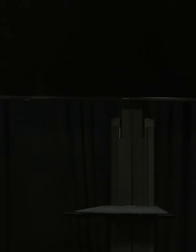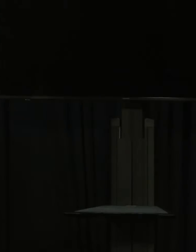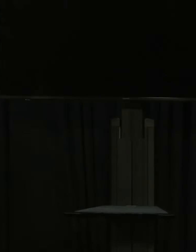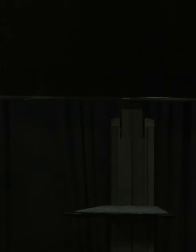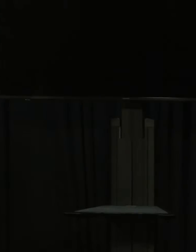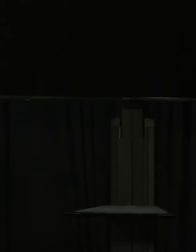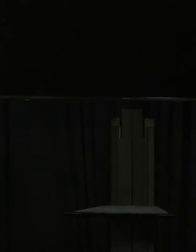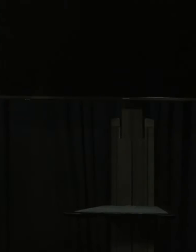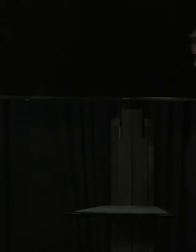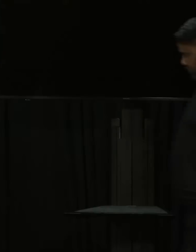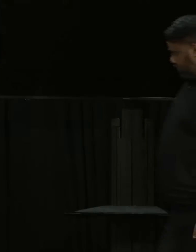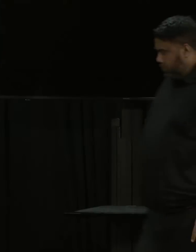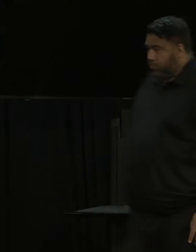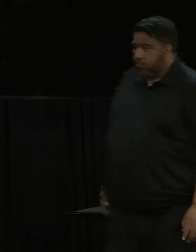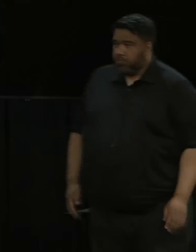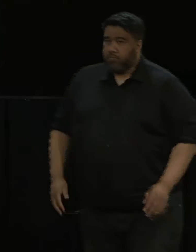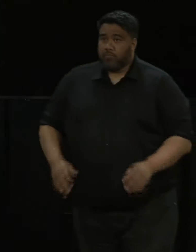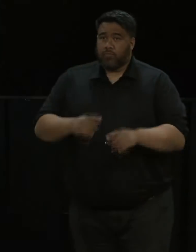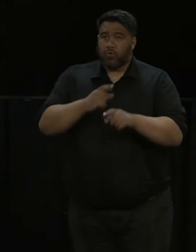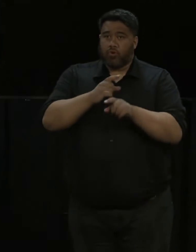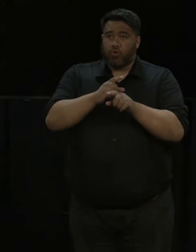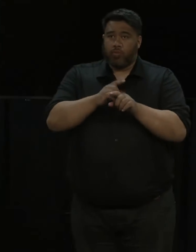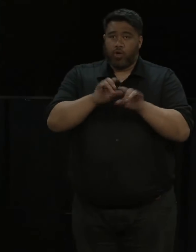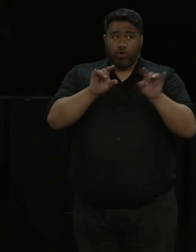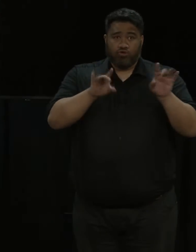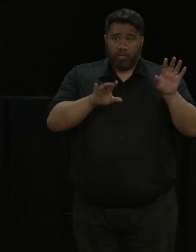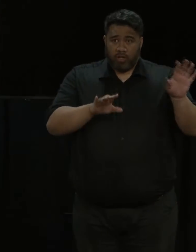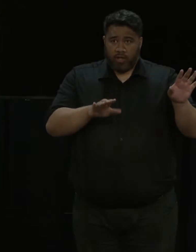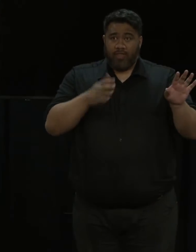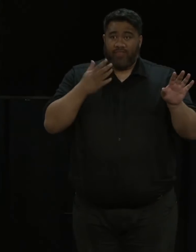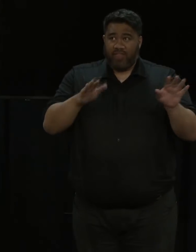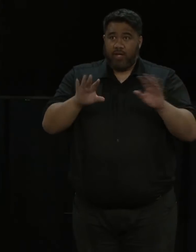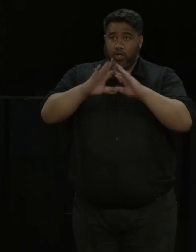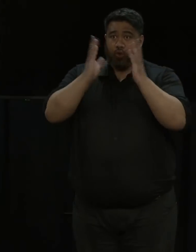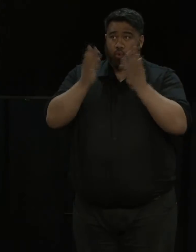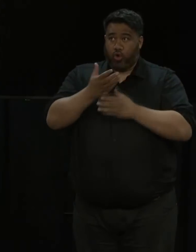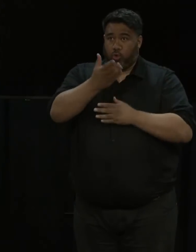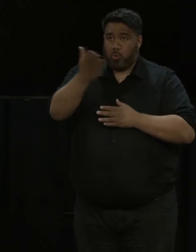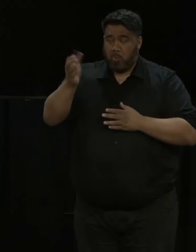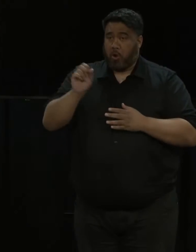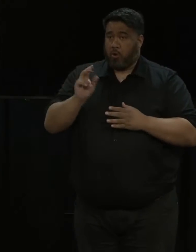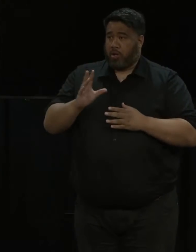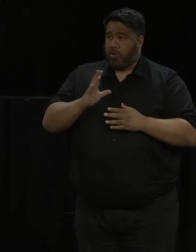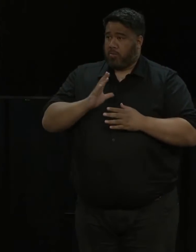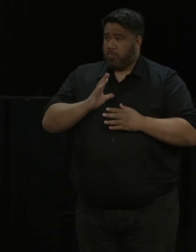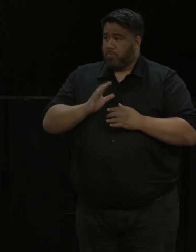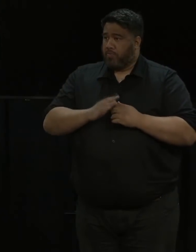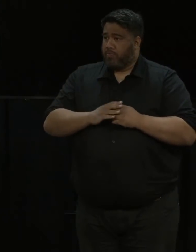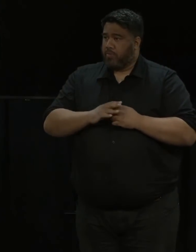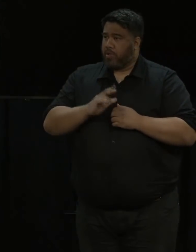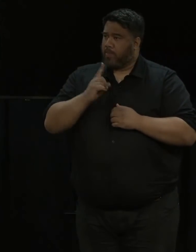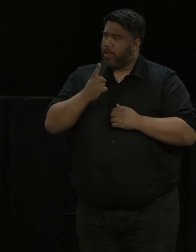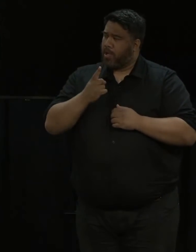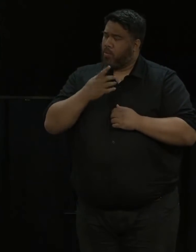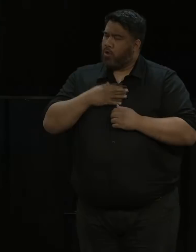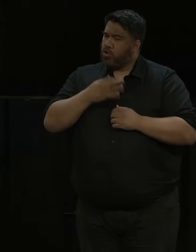once we open up it is open.